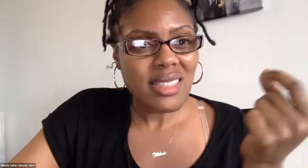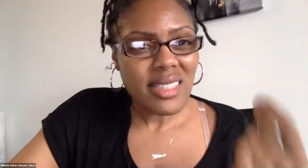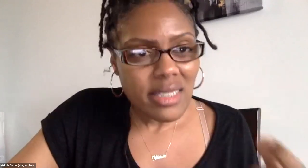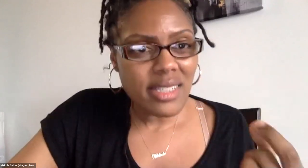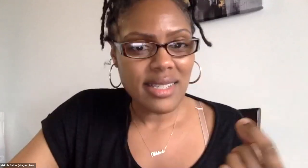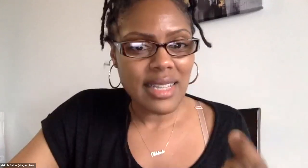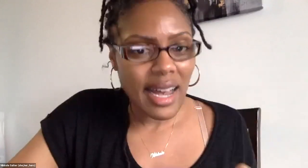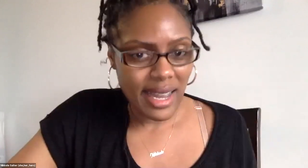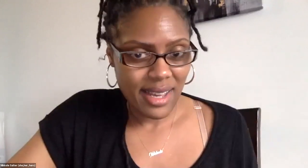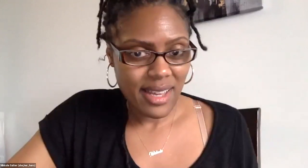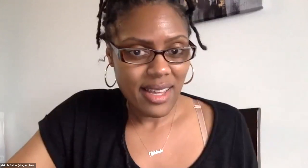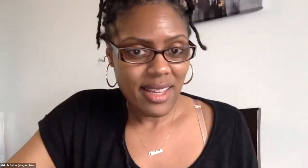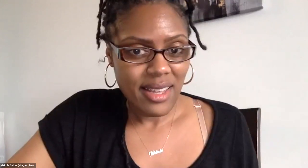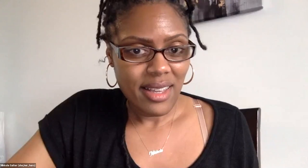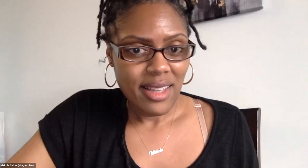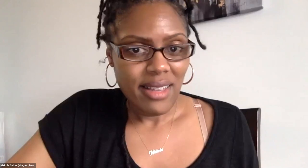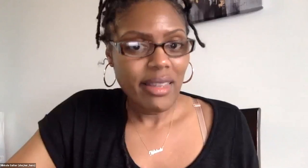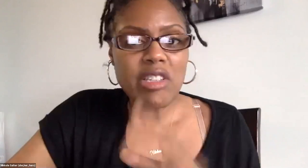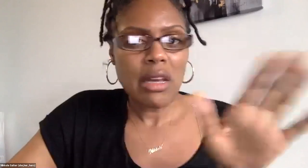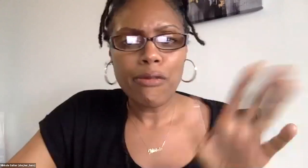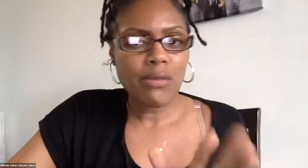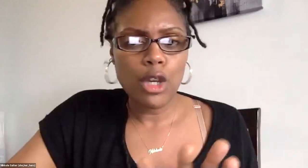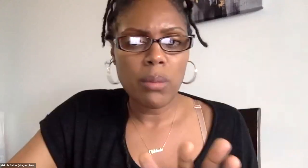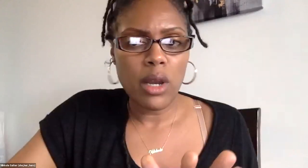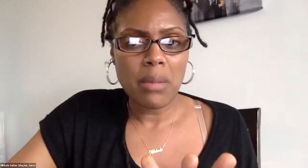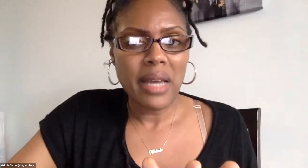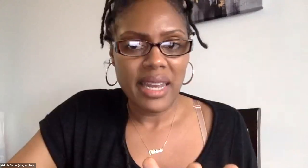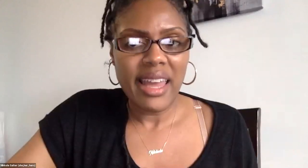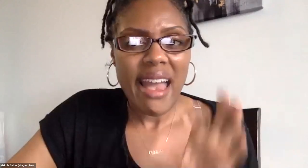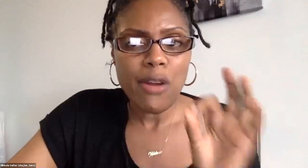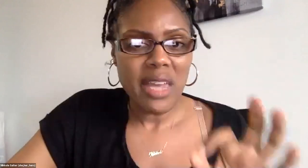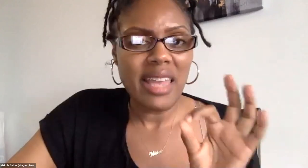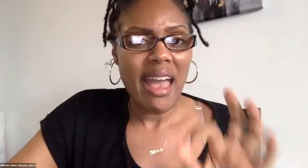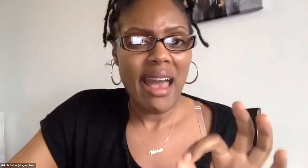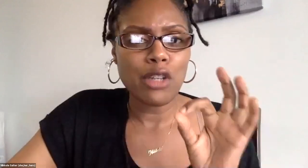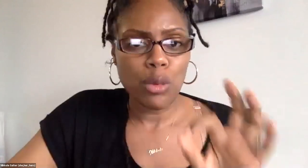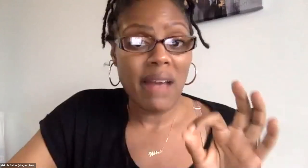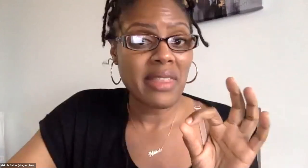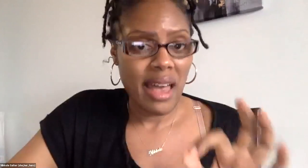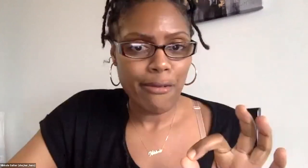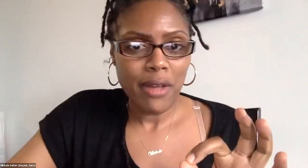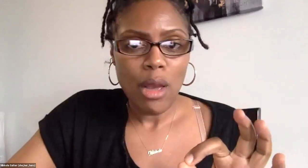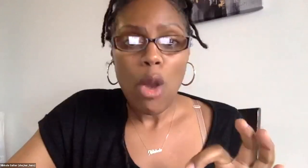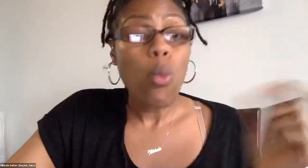Scarcity is a lie. There is enough for every human being on the planet, everything they have to thrive in life.